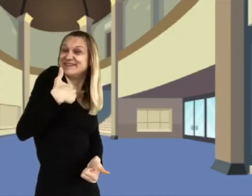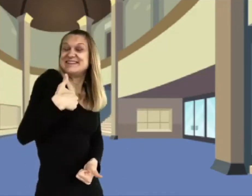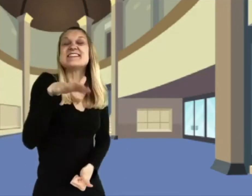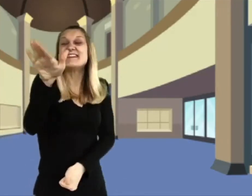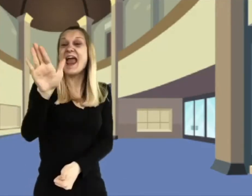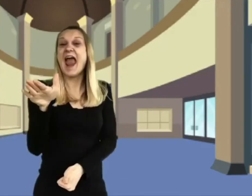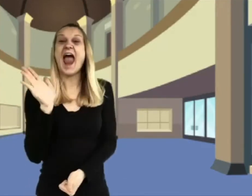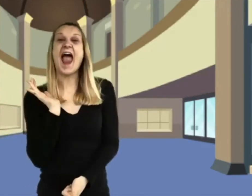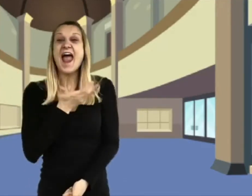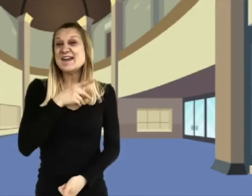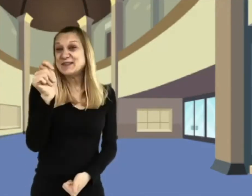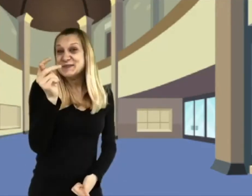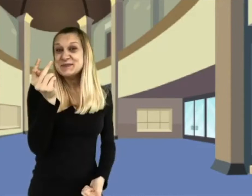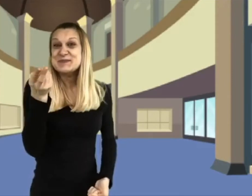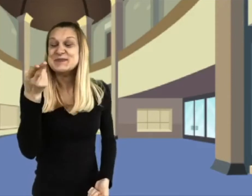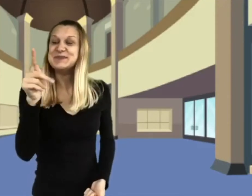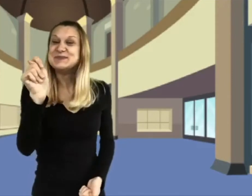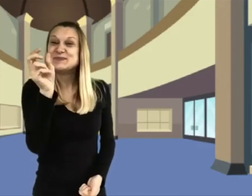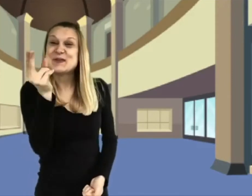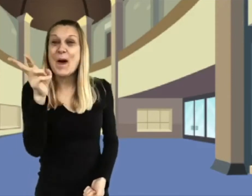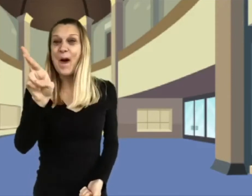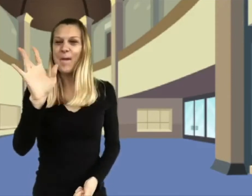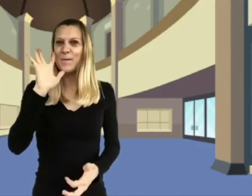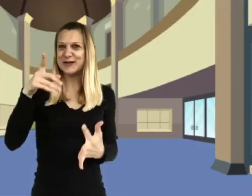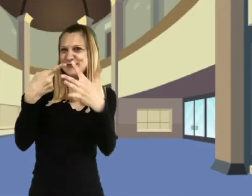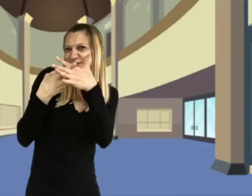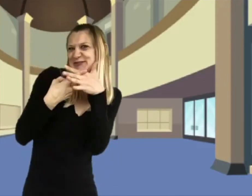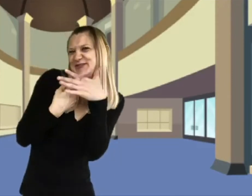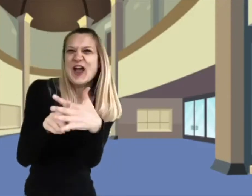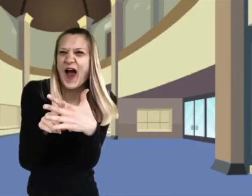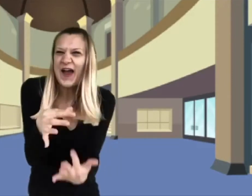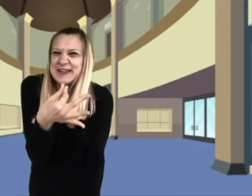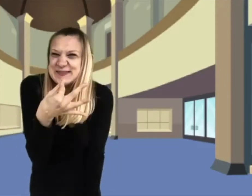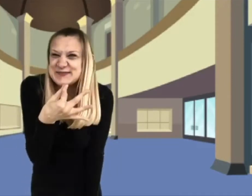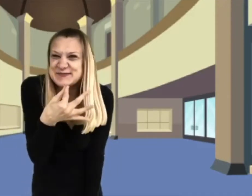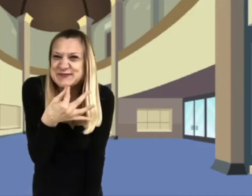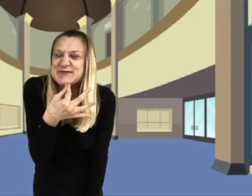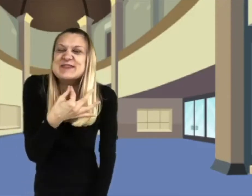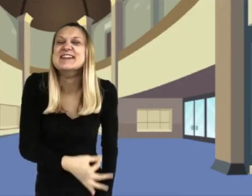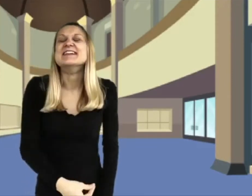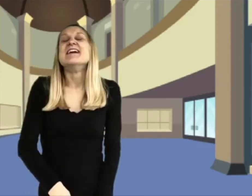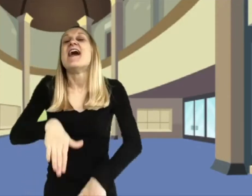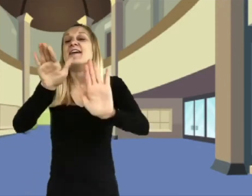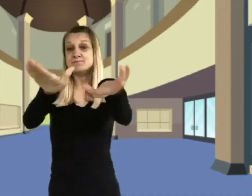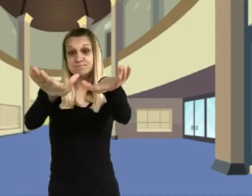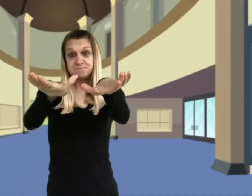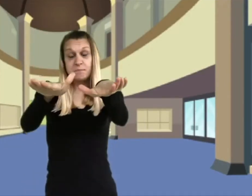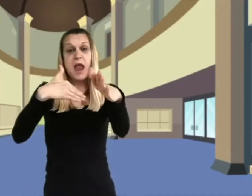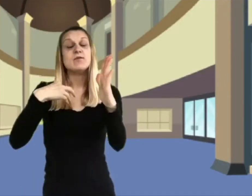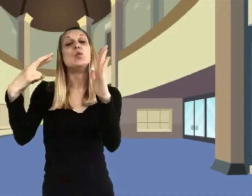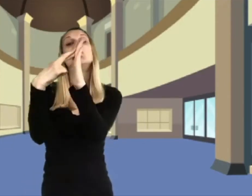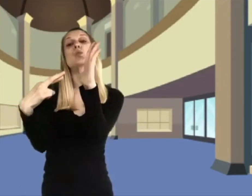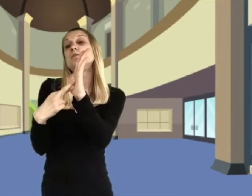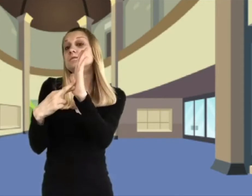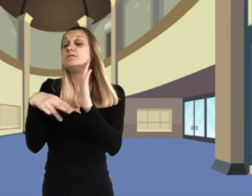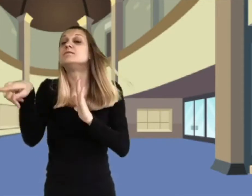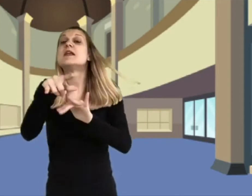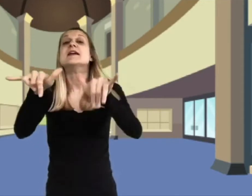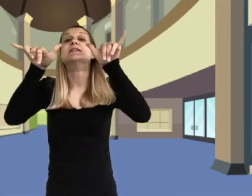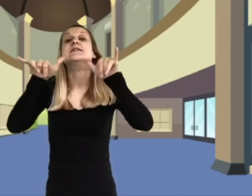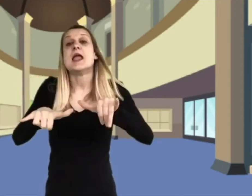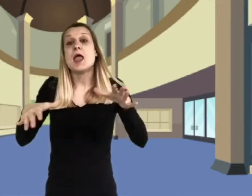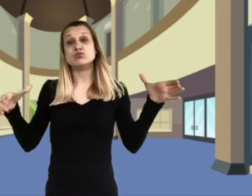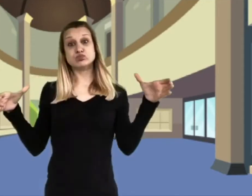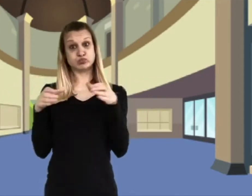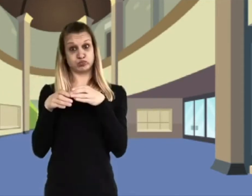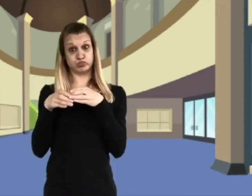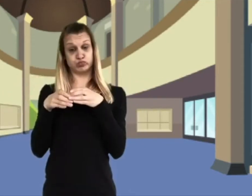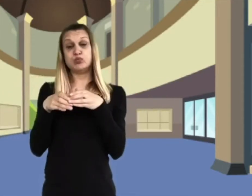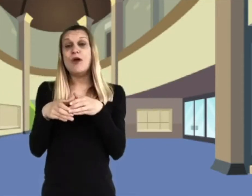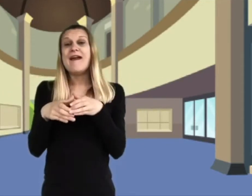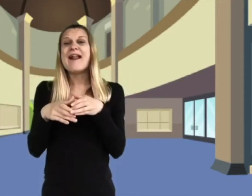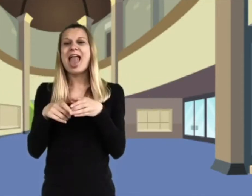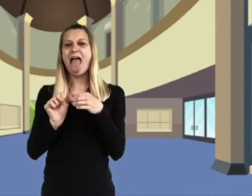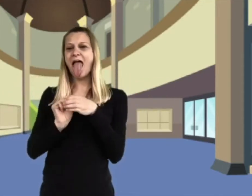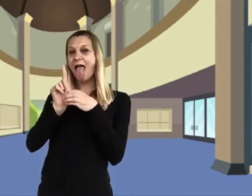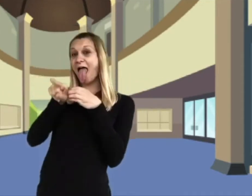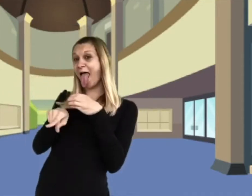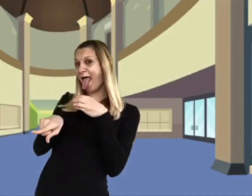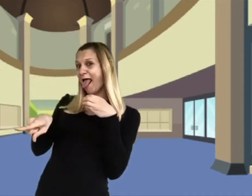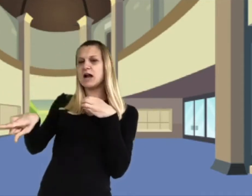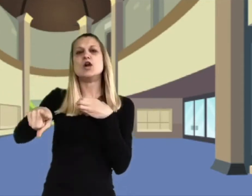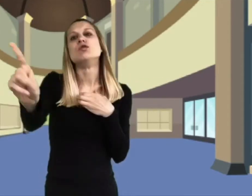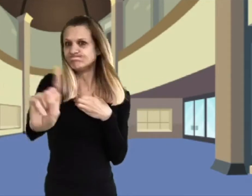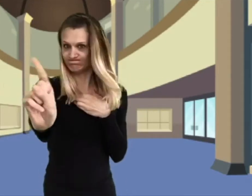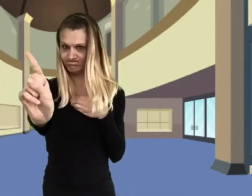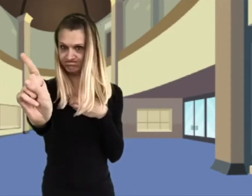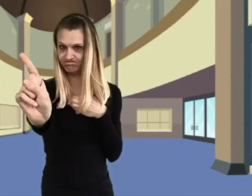Our tour is about to begin! But do keep together! Please don’t wander off by yourselves!